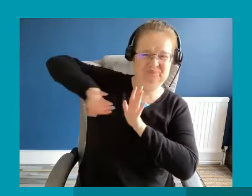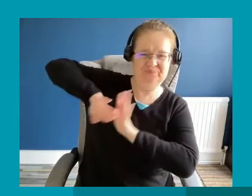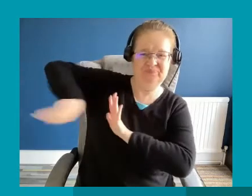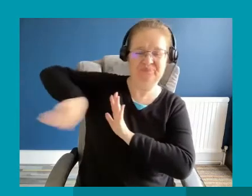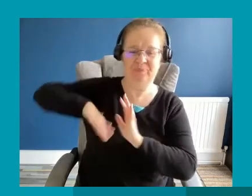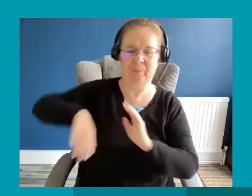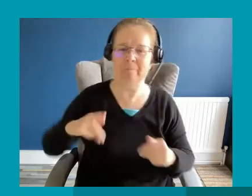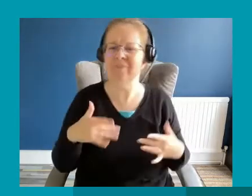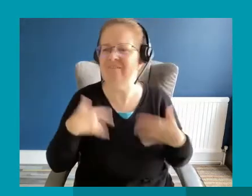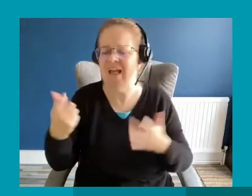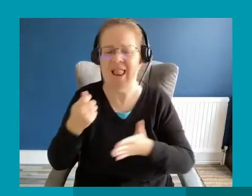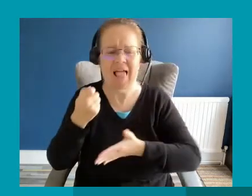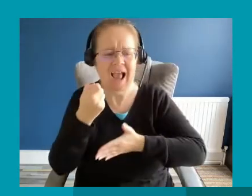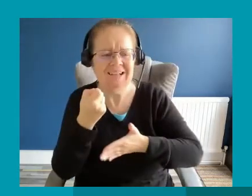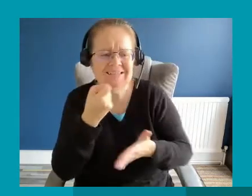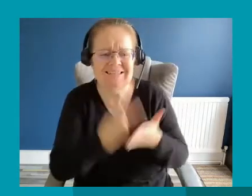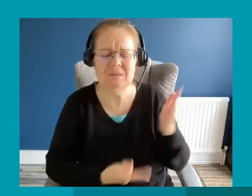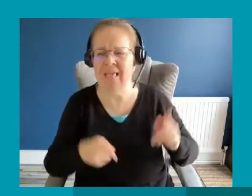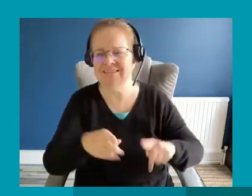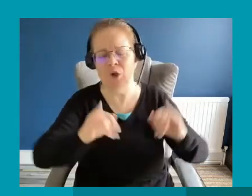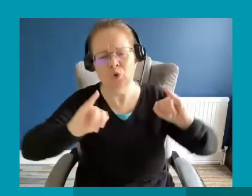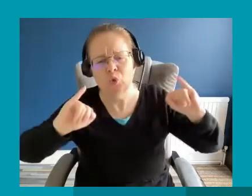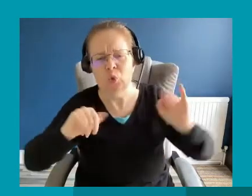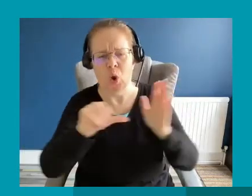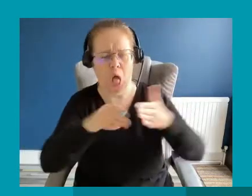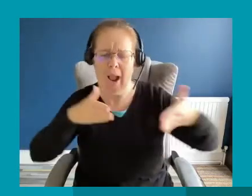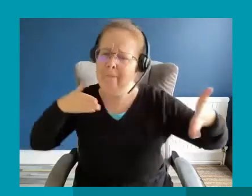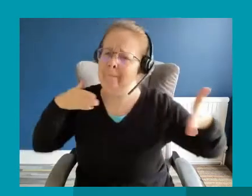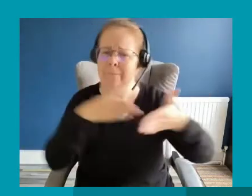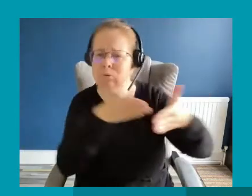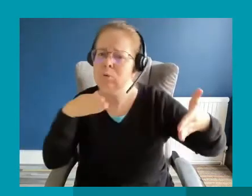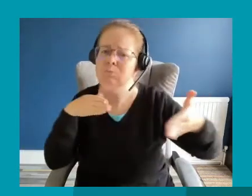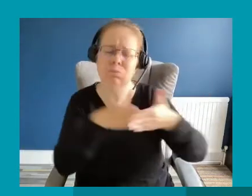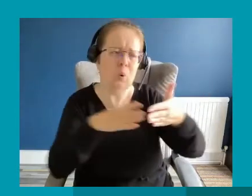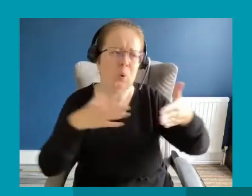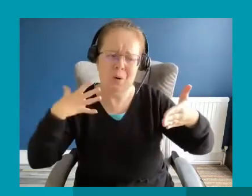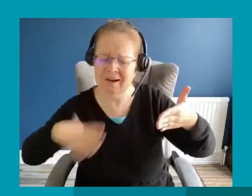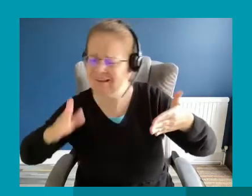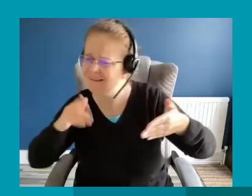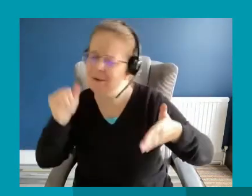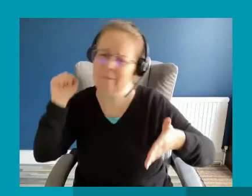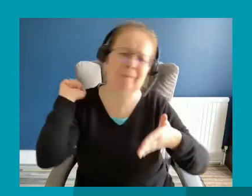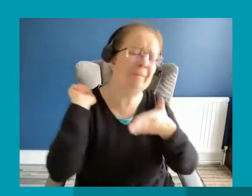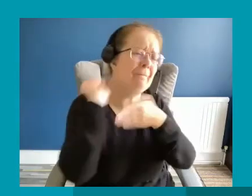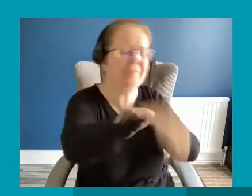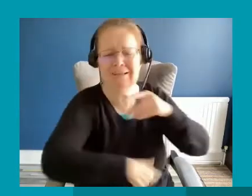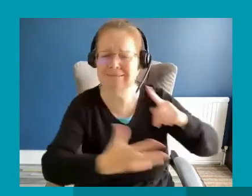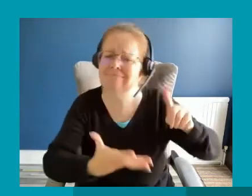as an obstacle to overcome. You know, for example, being able to to run a marathon,